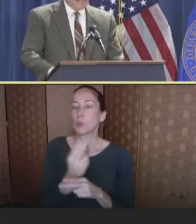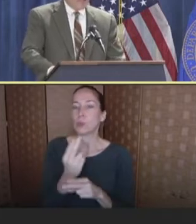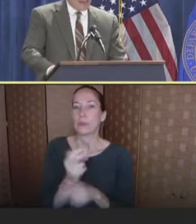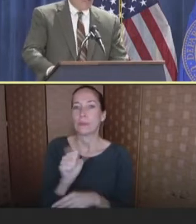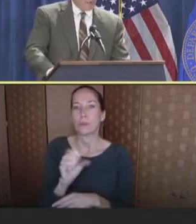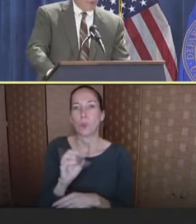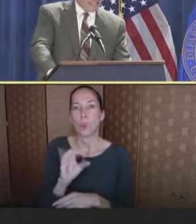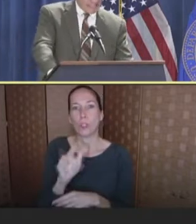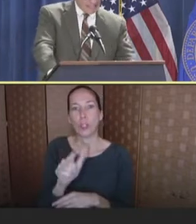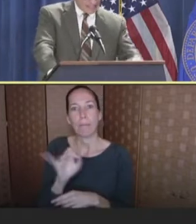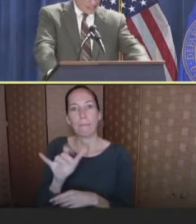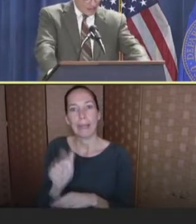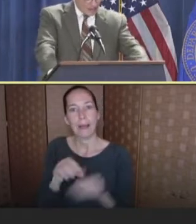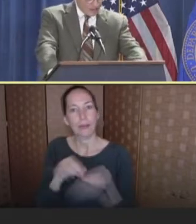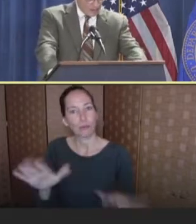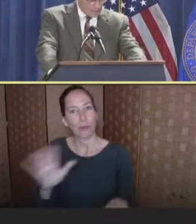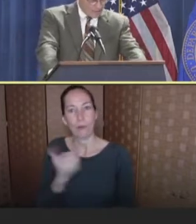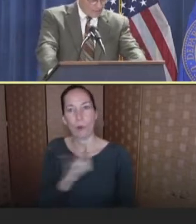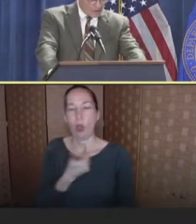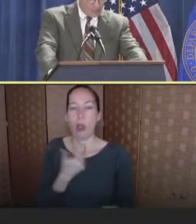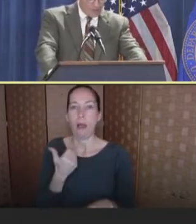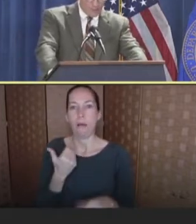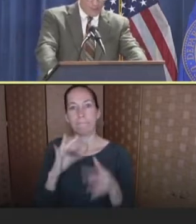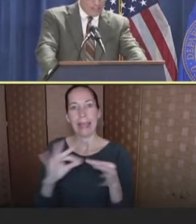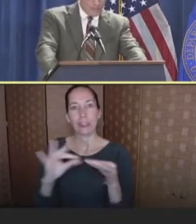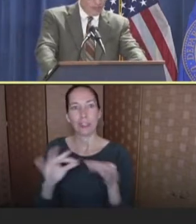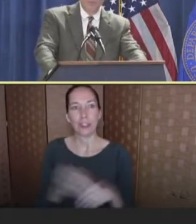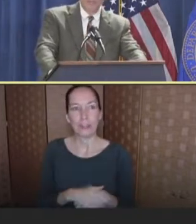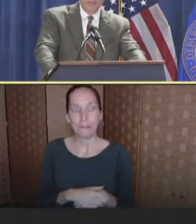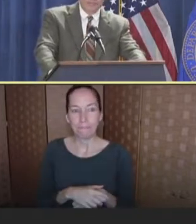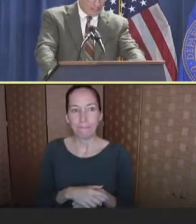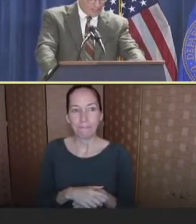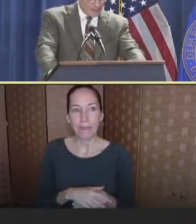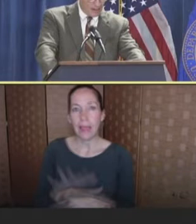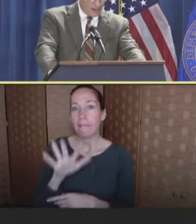Recommendation 5.6. We've adjusted with additional specifics.